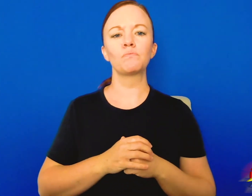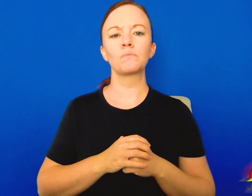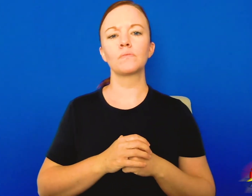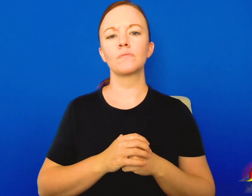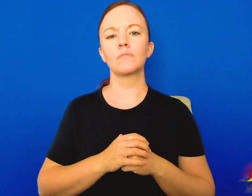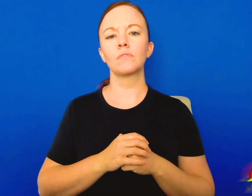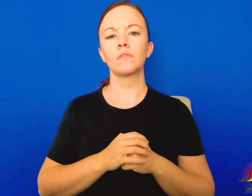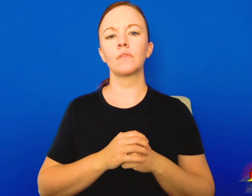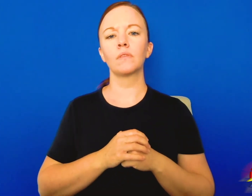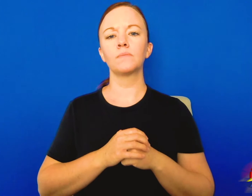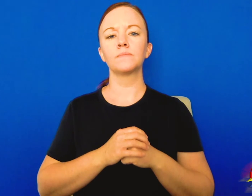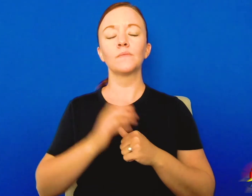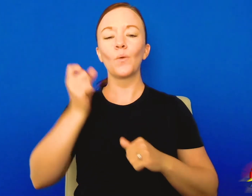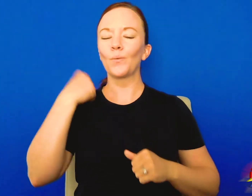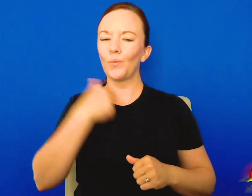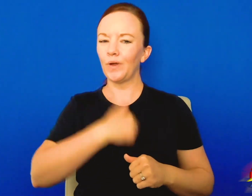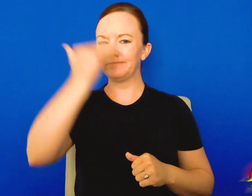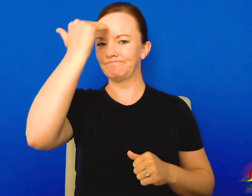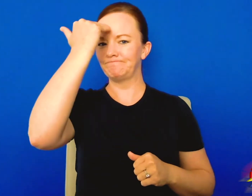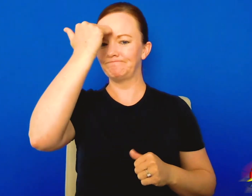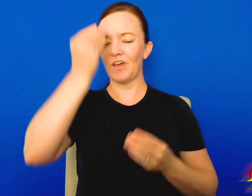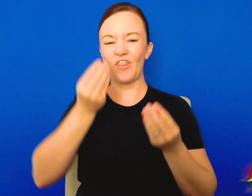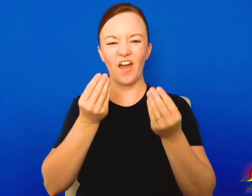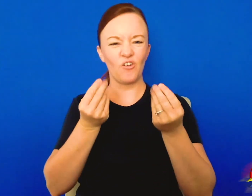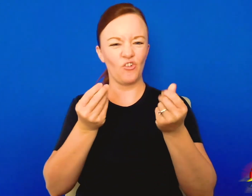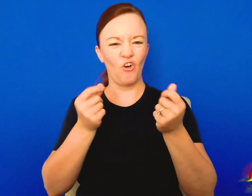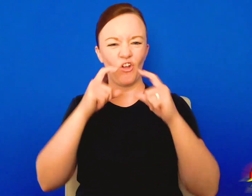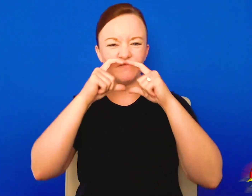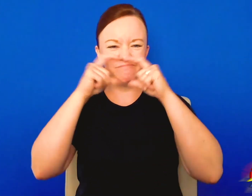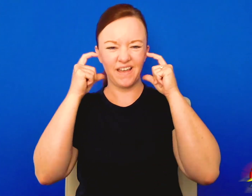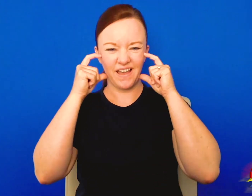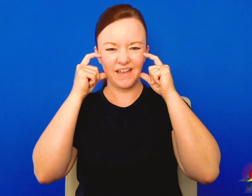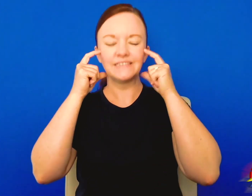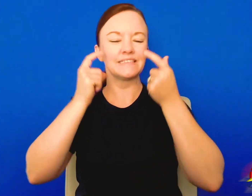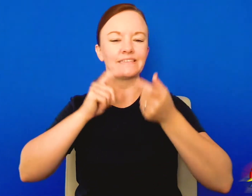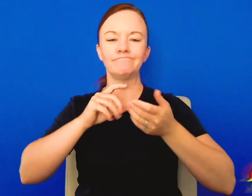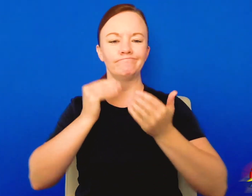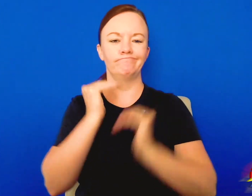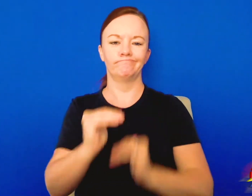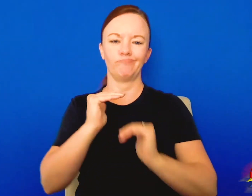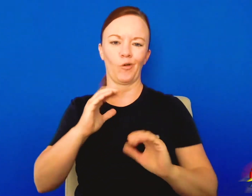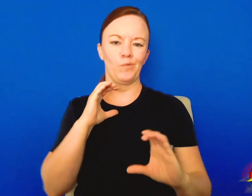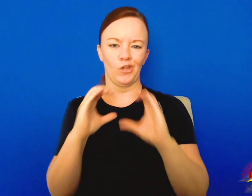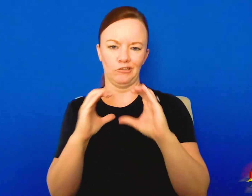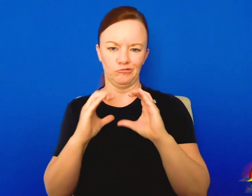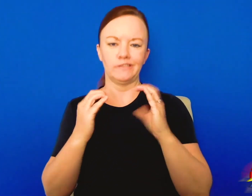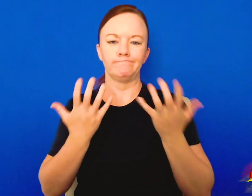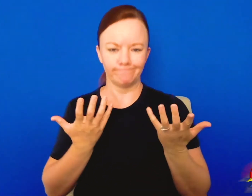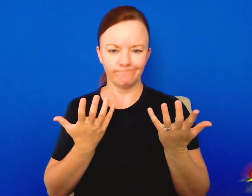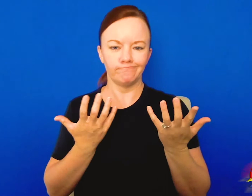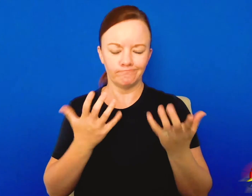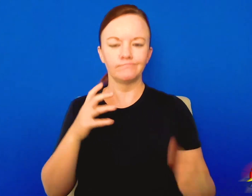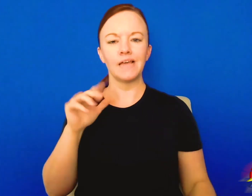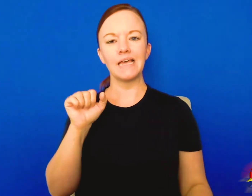LOW, MEDIUM, OR HIGH RISK. CLOTH COVERINGS LIMIT COMMUNICATION FOR EVERYONE.